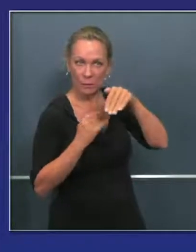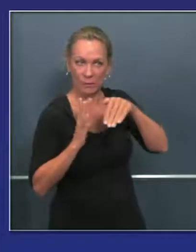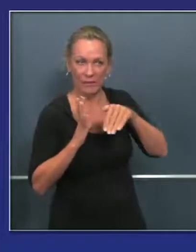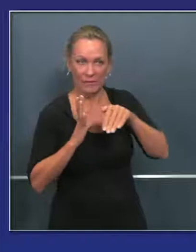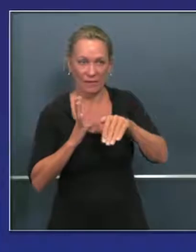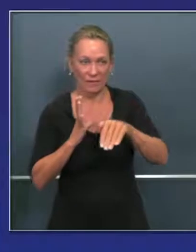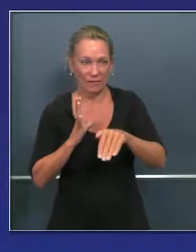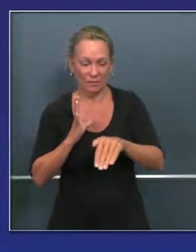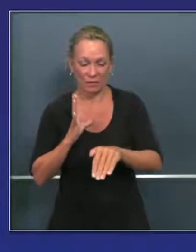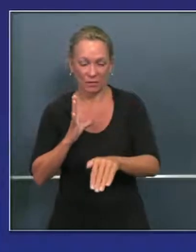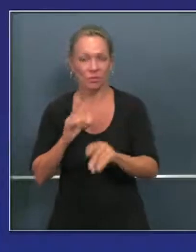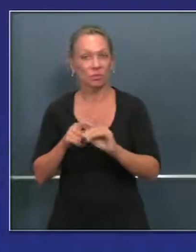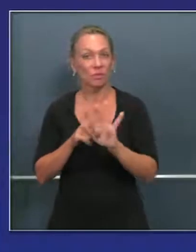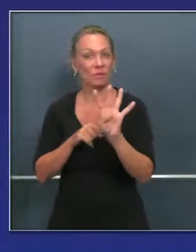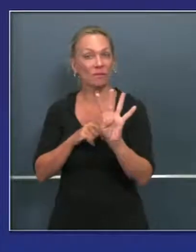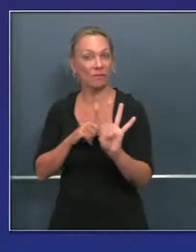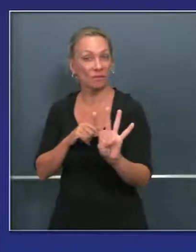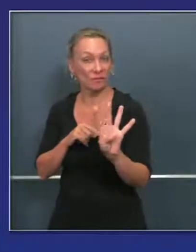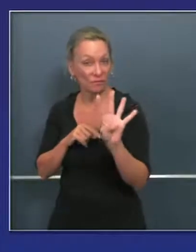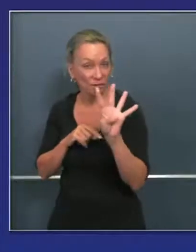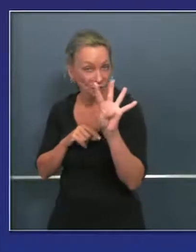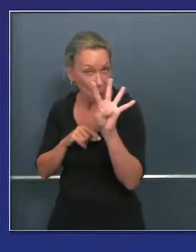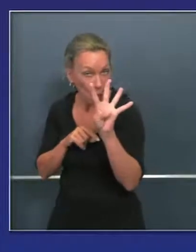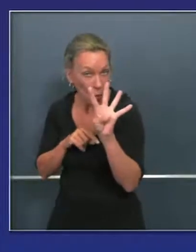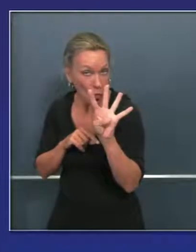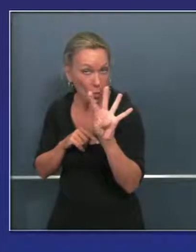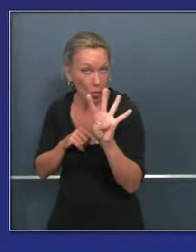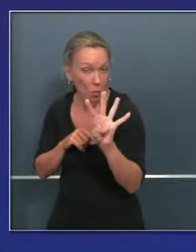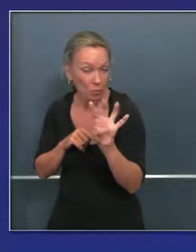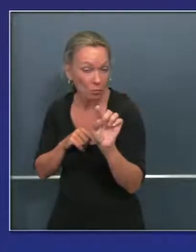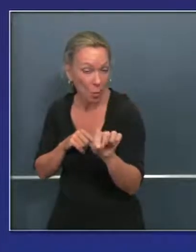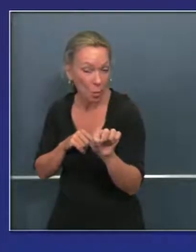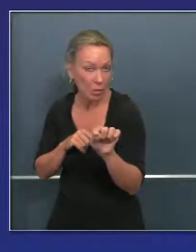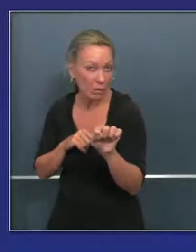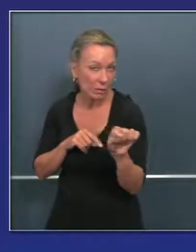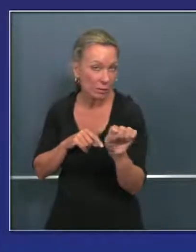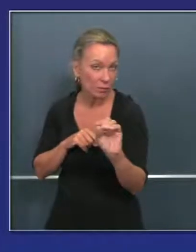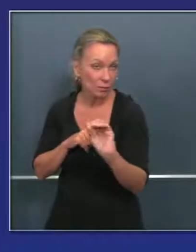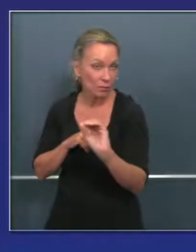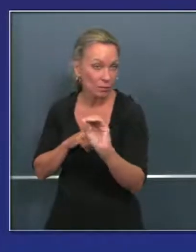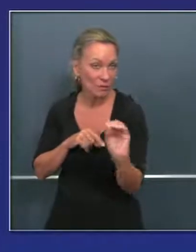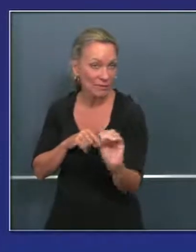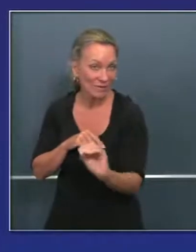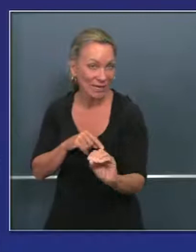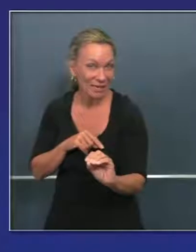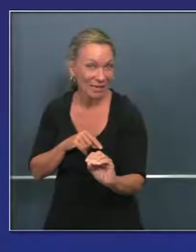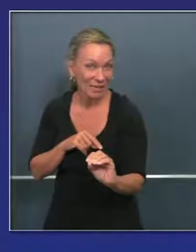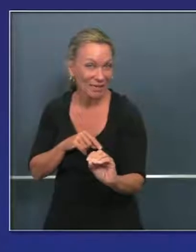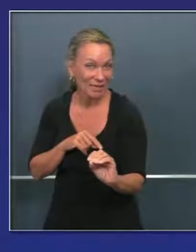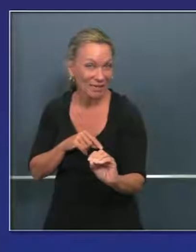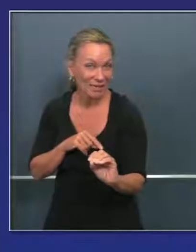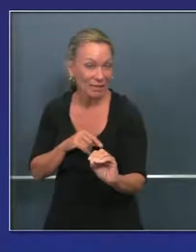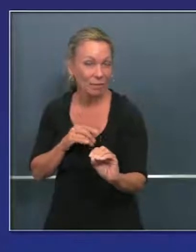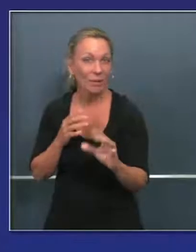listening on this graph a significant increase in the blue lines here the blue lines represent the